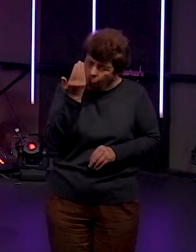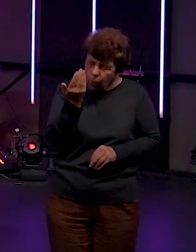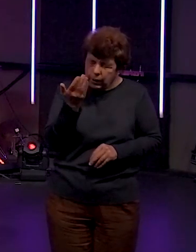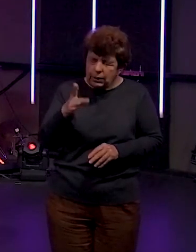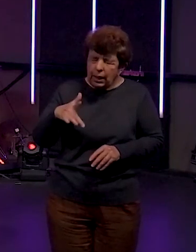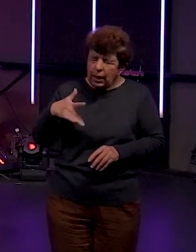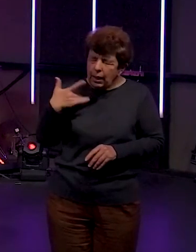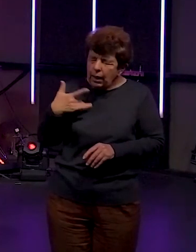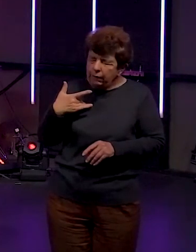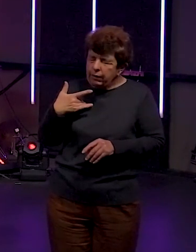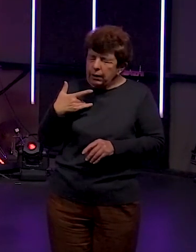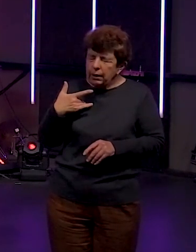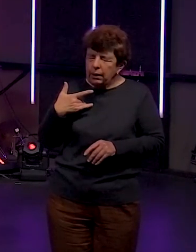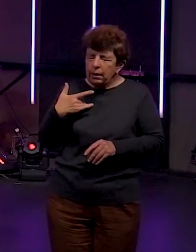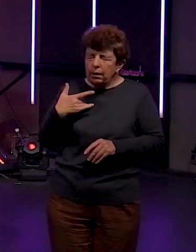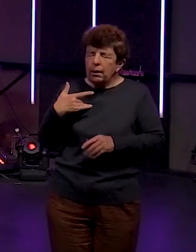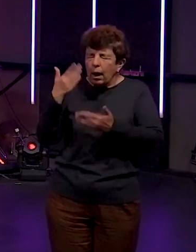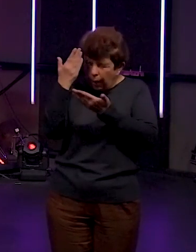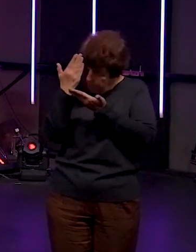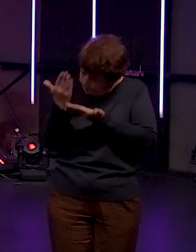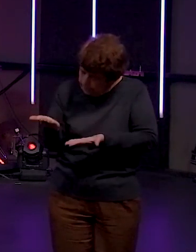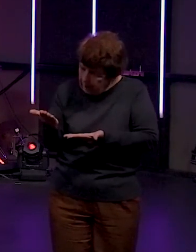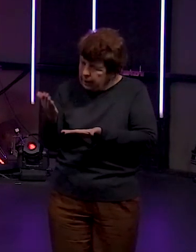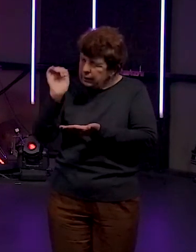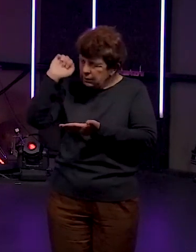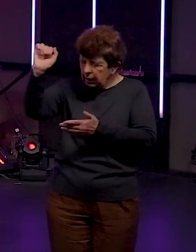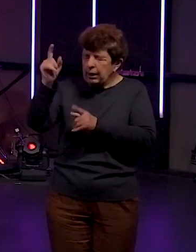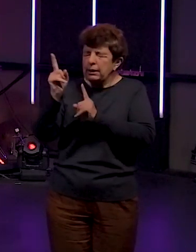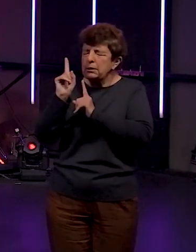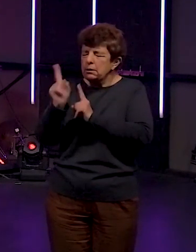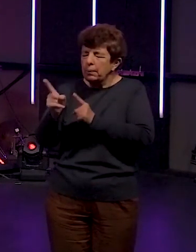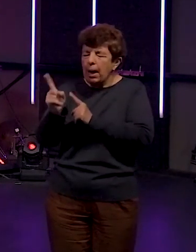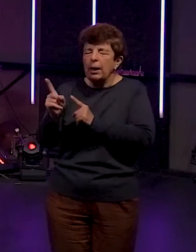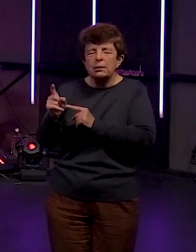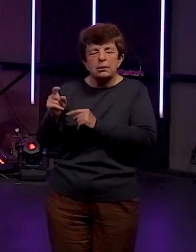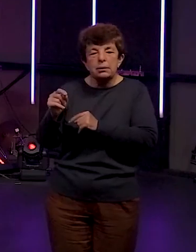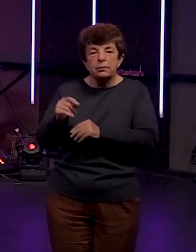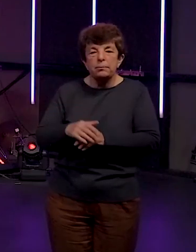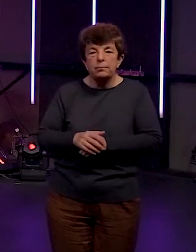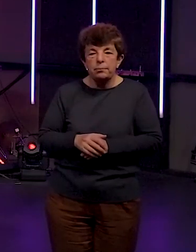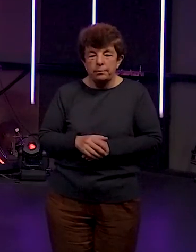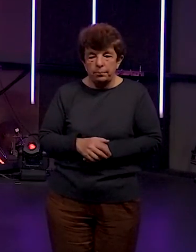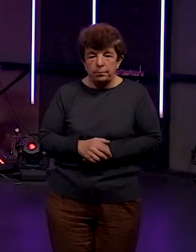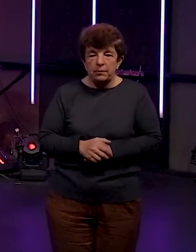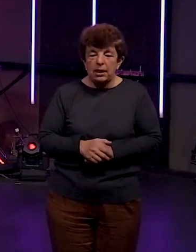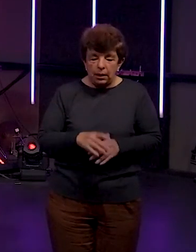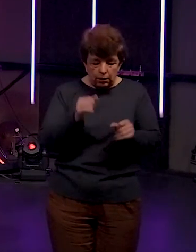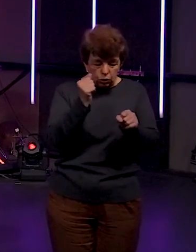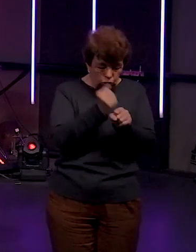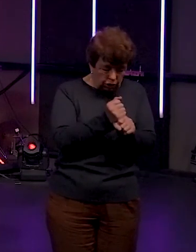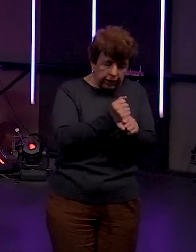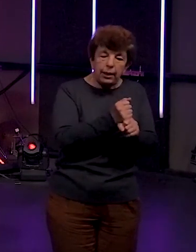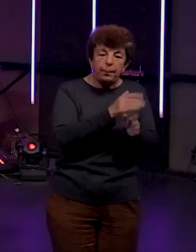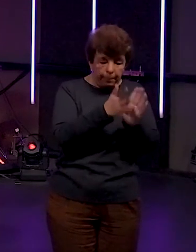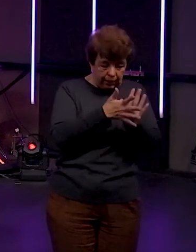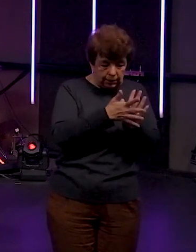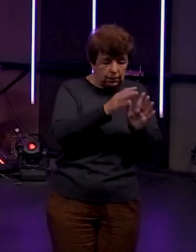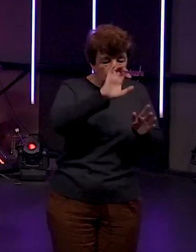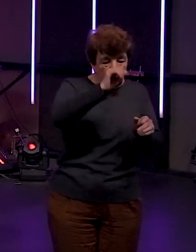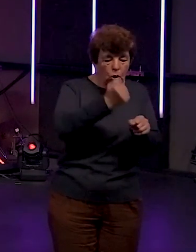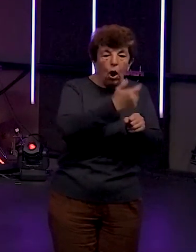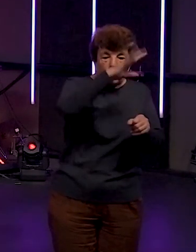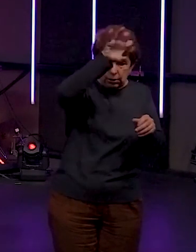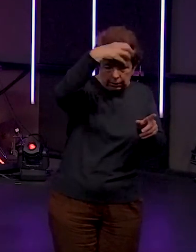their life in obedience to the commands of God. That's the G - God's kingdom.